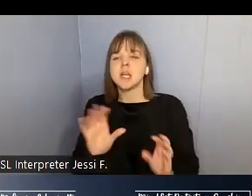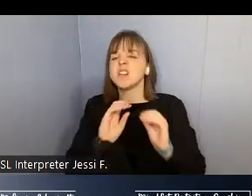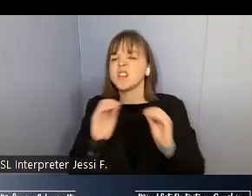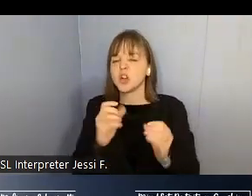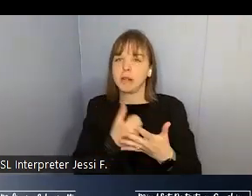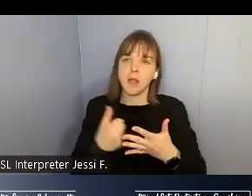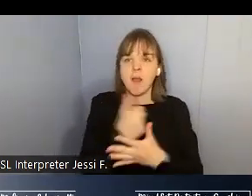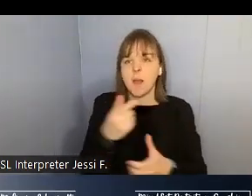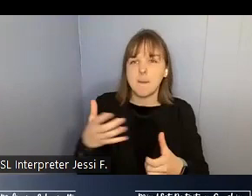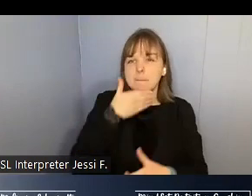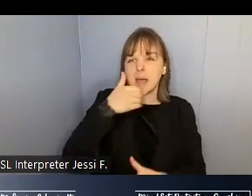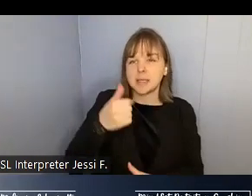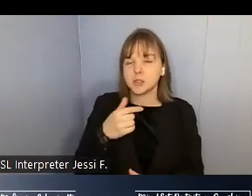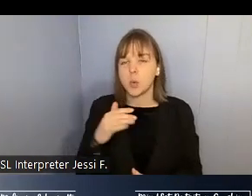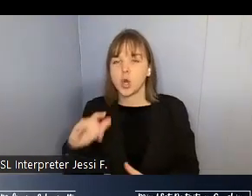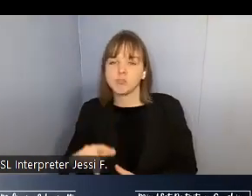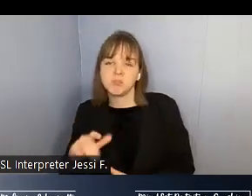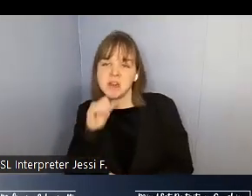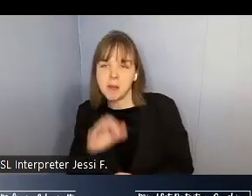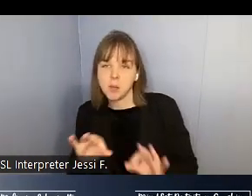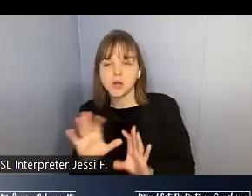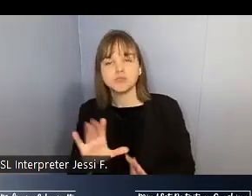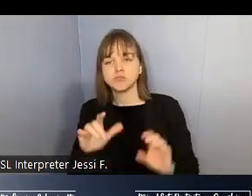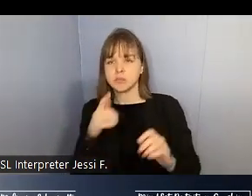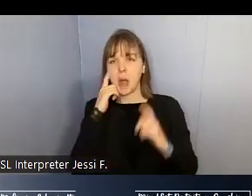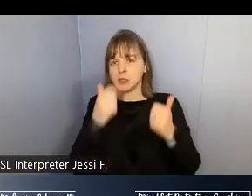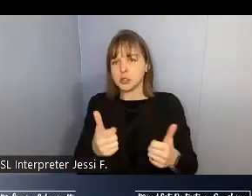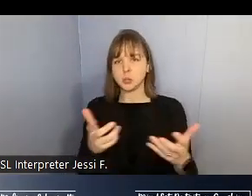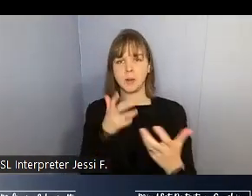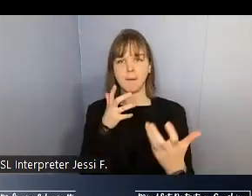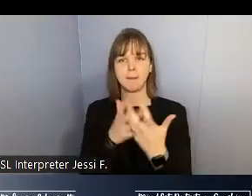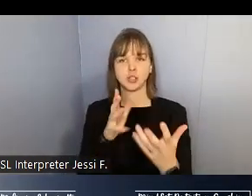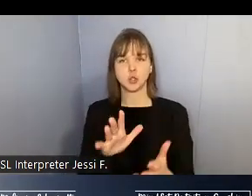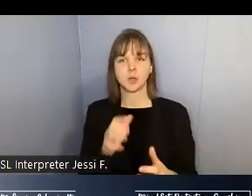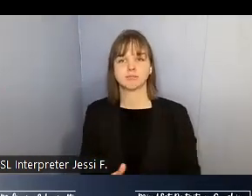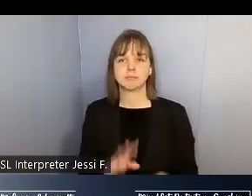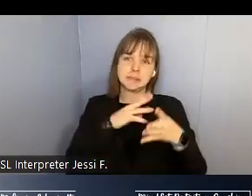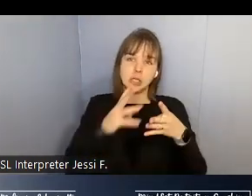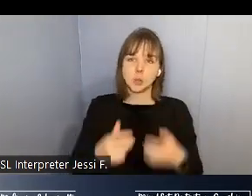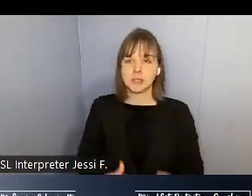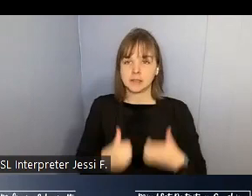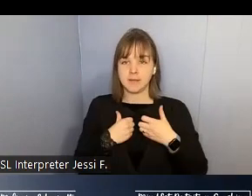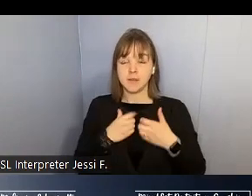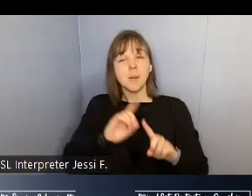But like any new habit or new practice, it takes time to learn, and hone, and really get good at them.